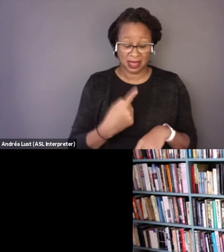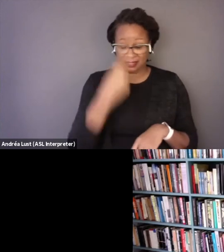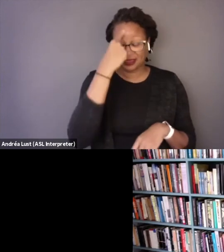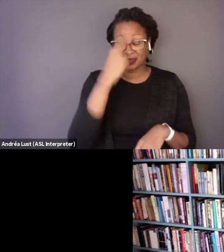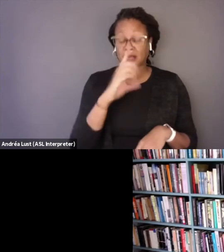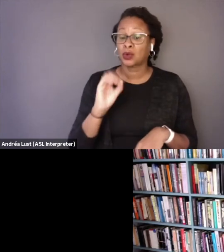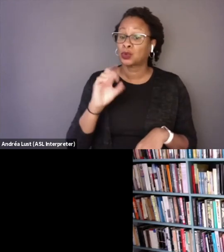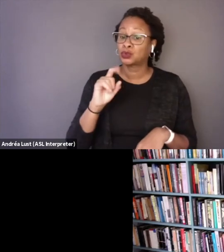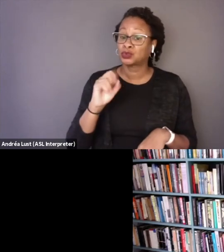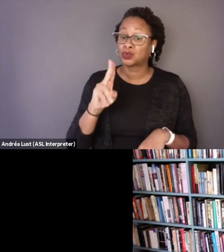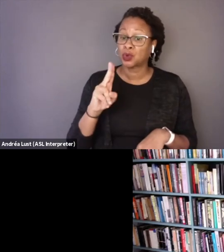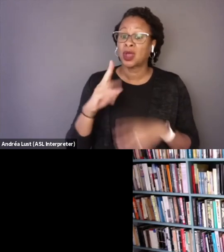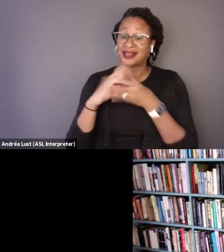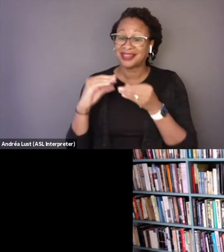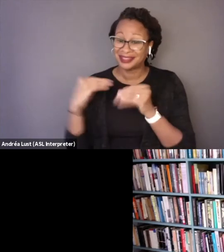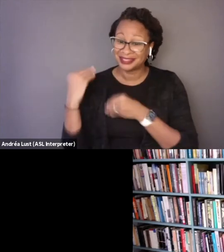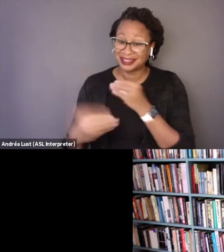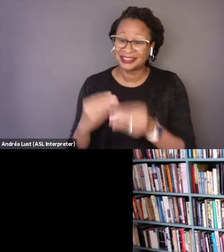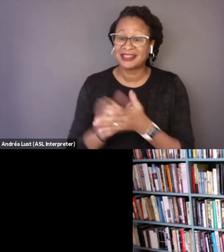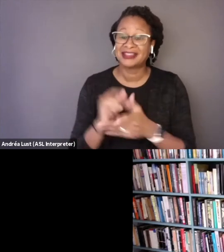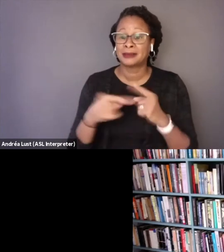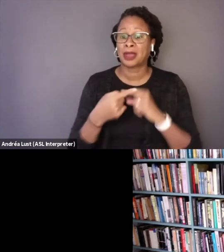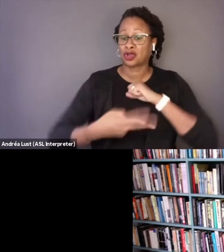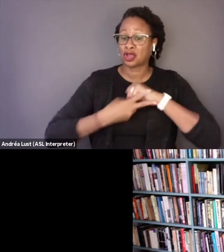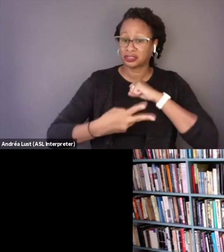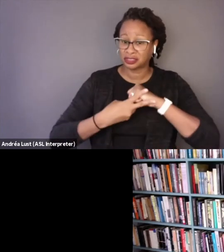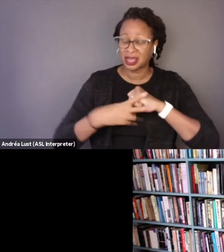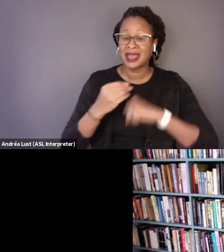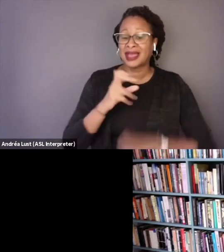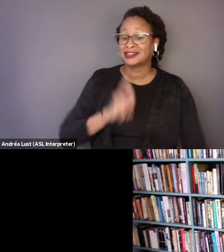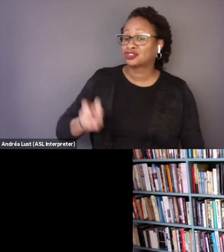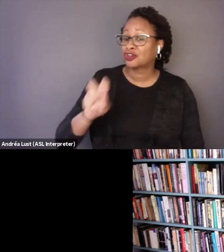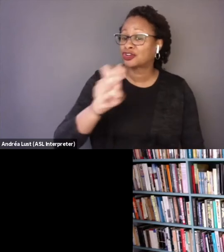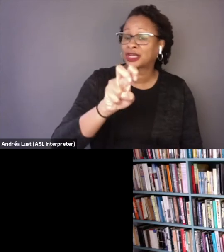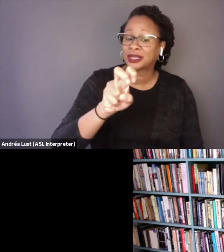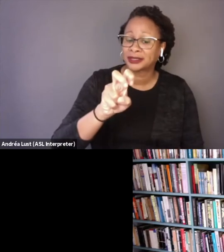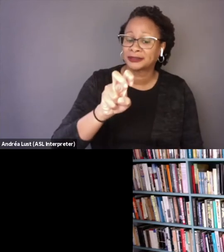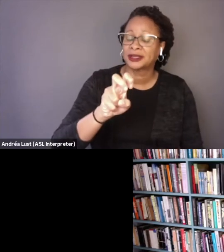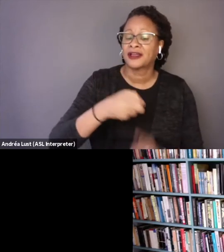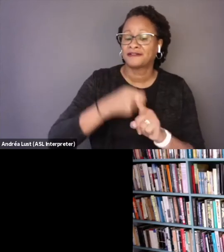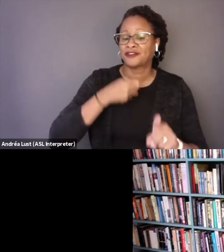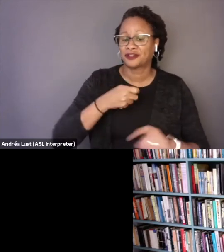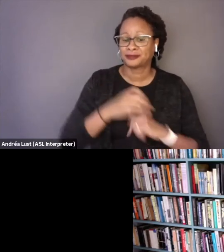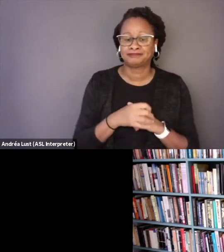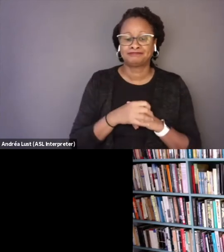is this one of conservation and a journey from arrogance to humility,